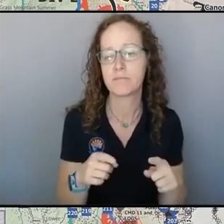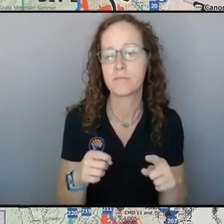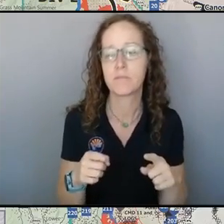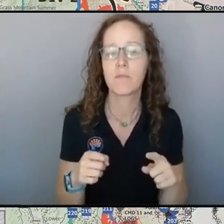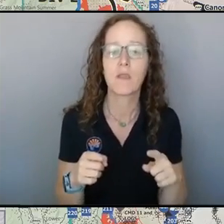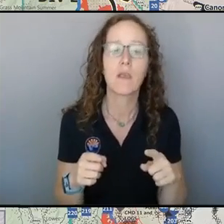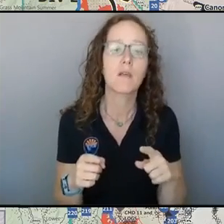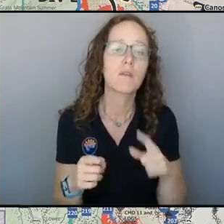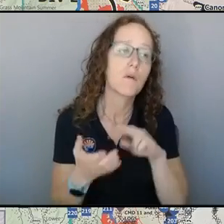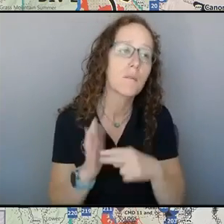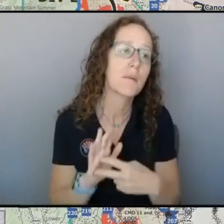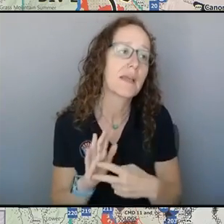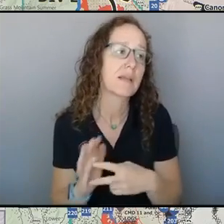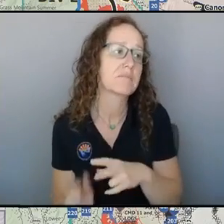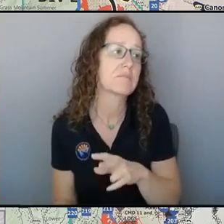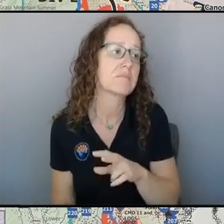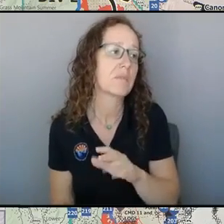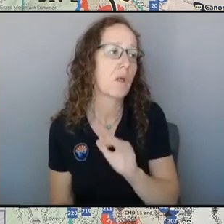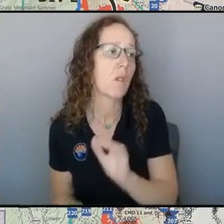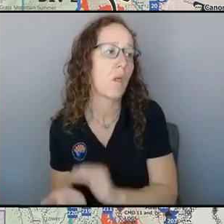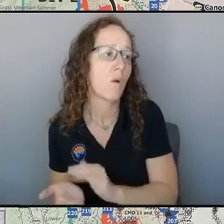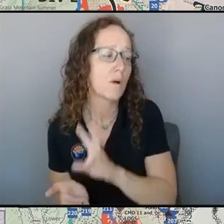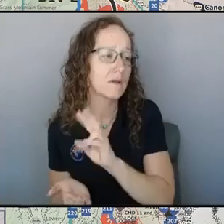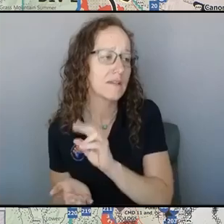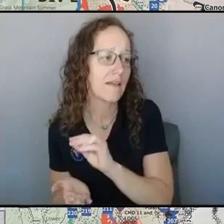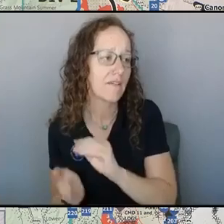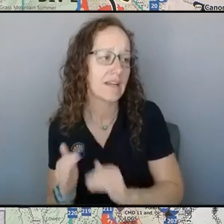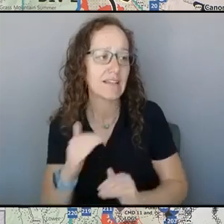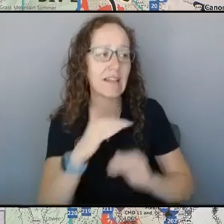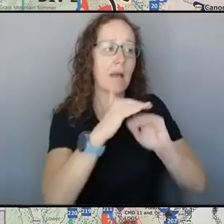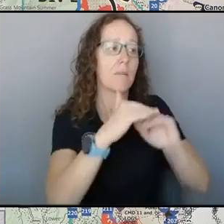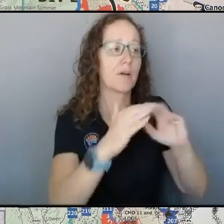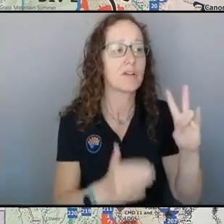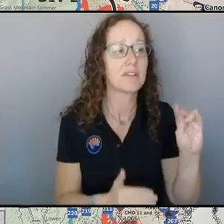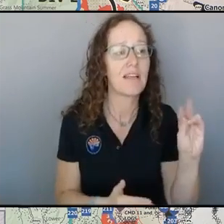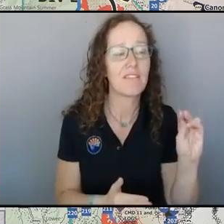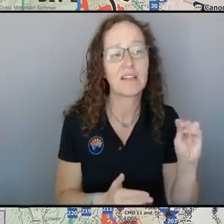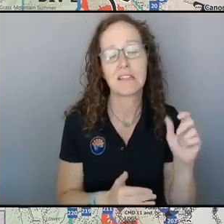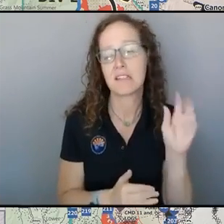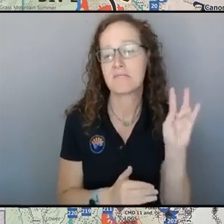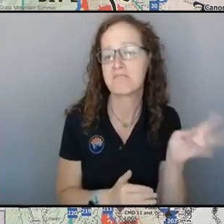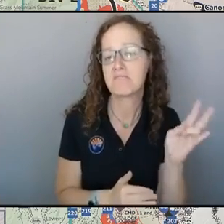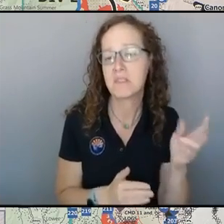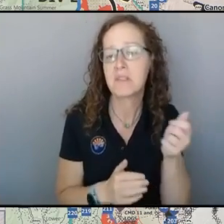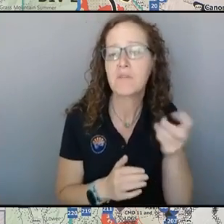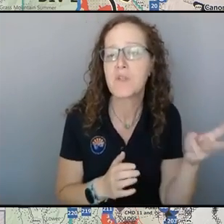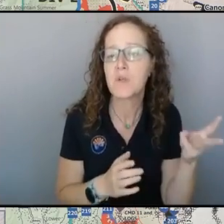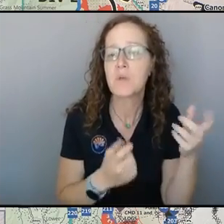70s with a few over achievers trying to get into the upper 80s as we go into the peak afternoon heating of the day.